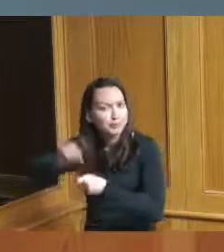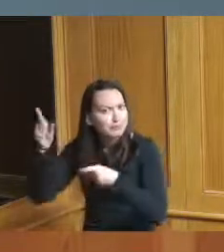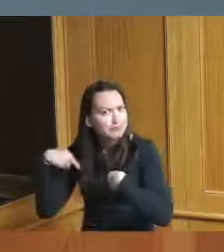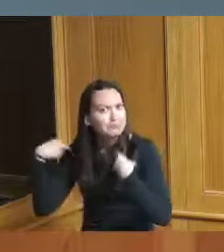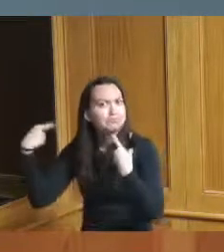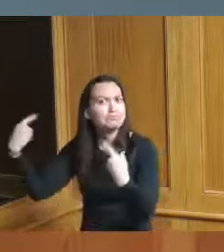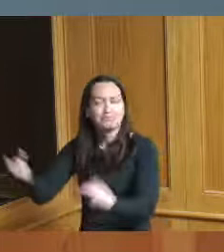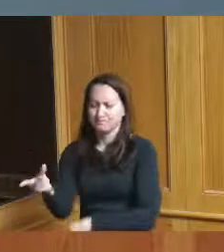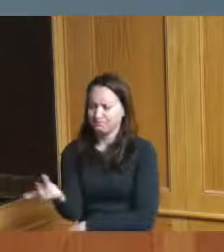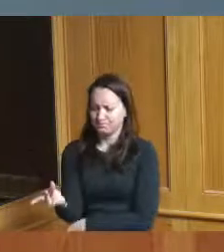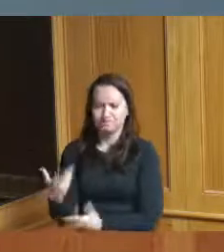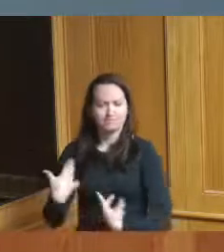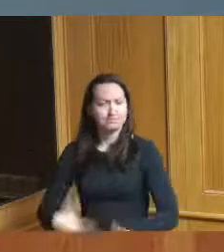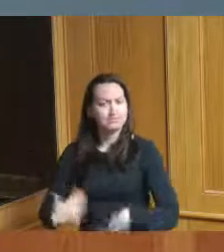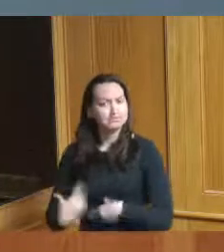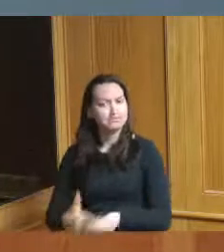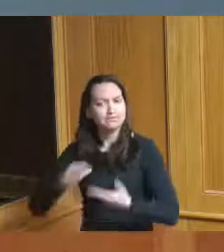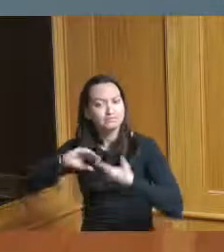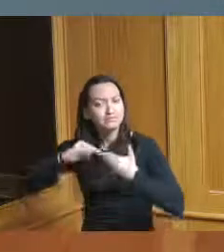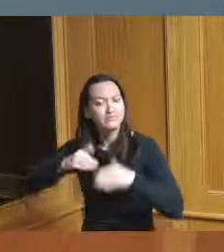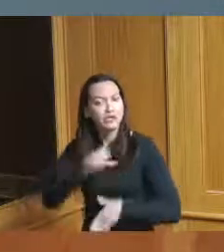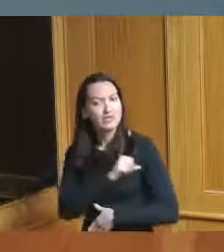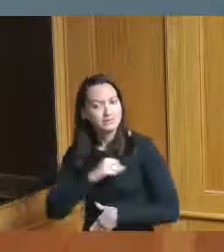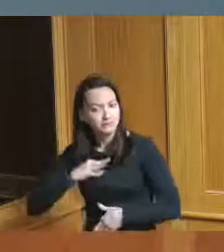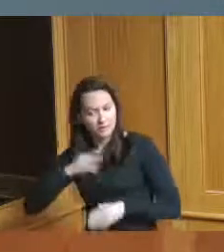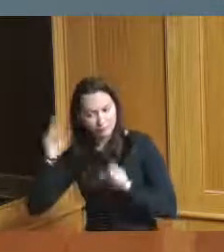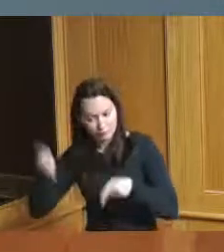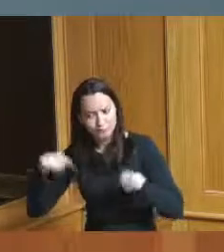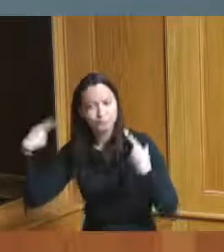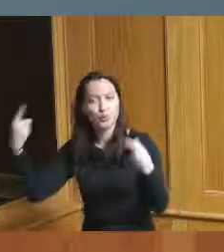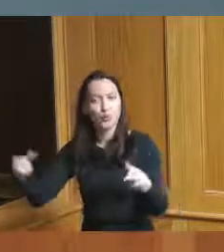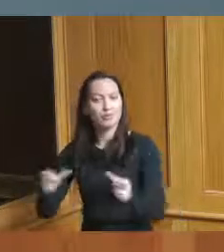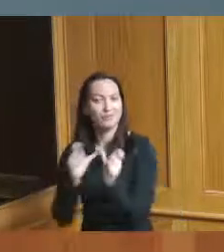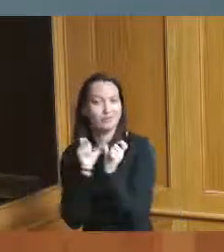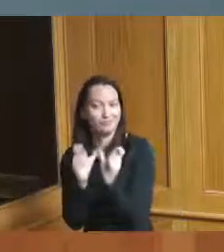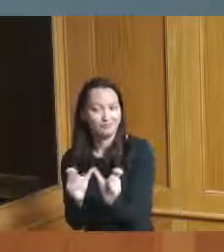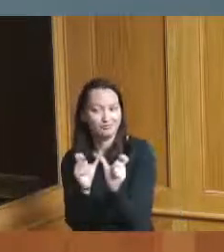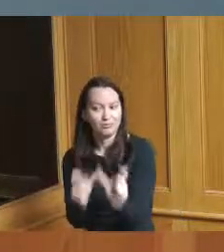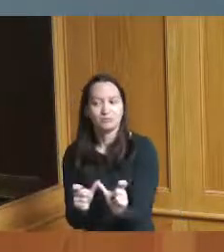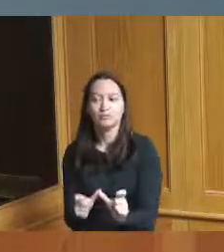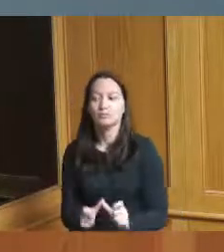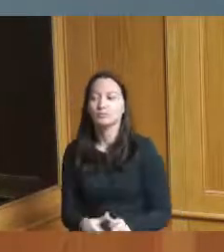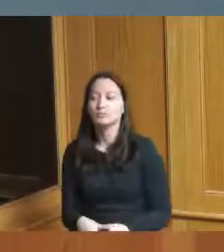you and the community and what your staff is doing and continue to do and as you were saying we have